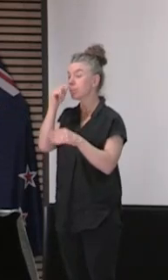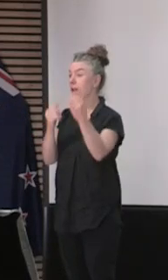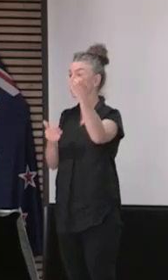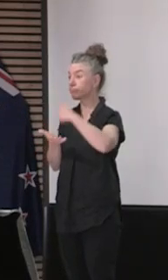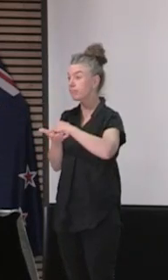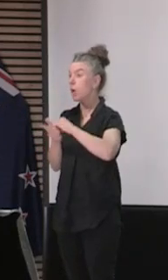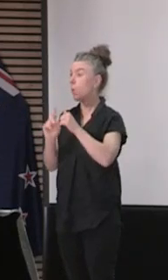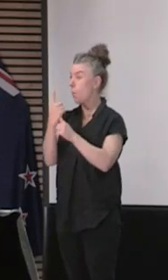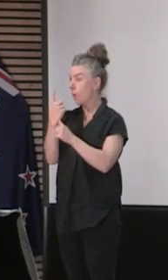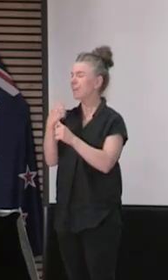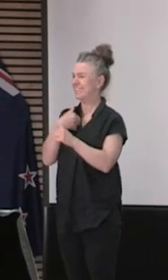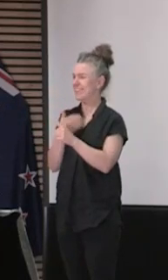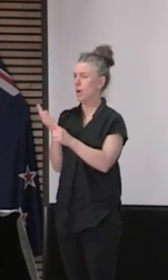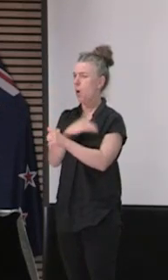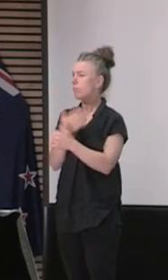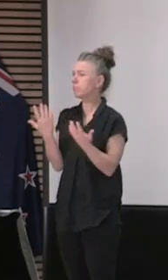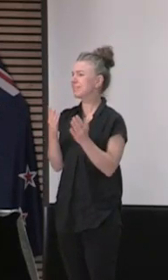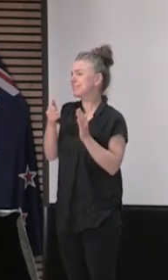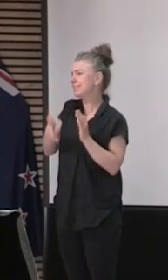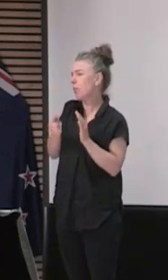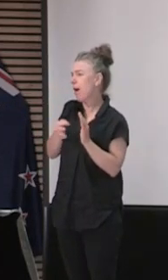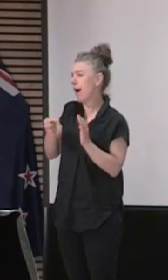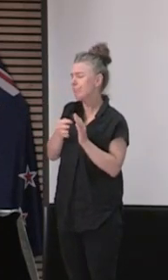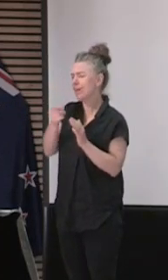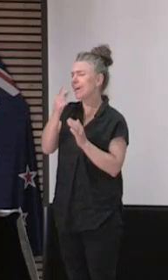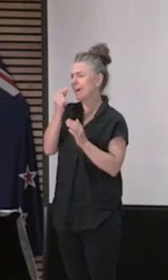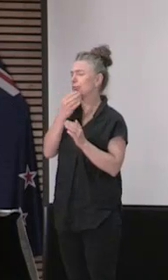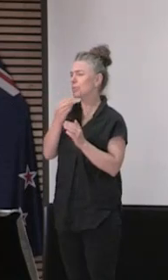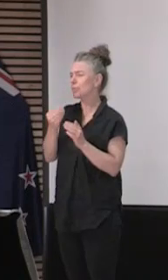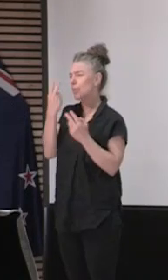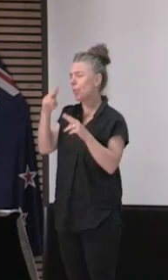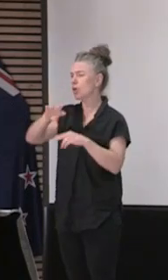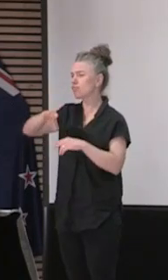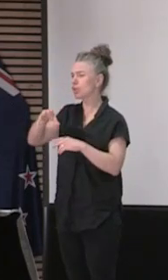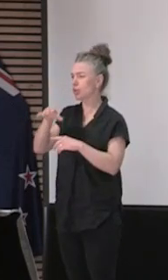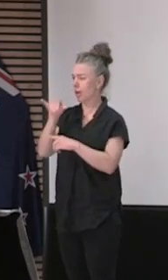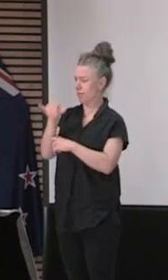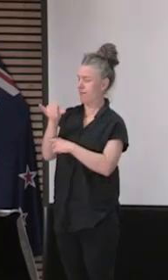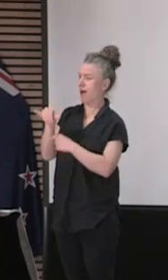So there will be theability for them to use theregional airline capacity toget home.